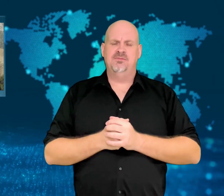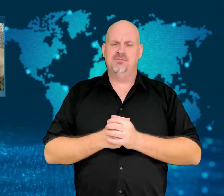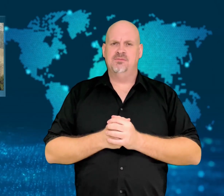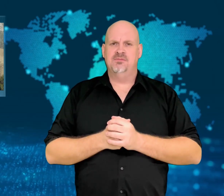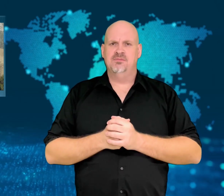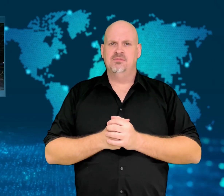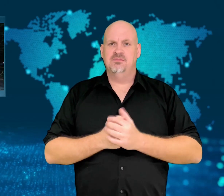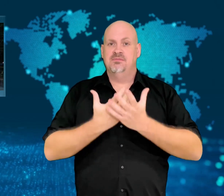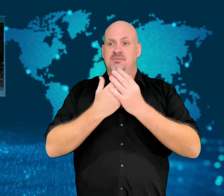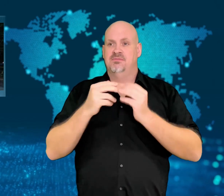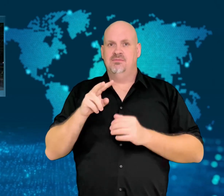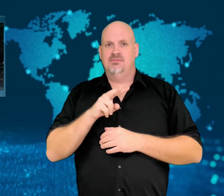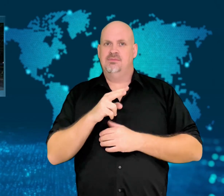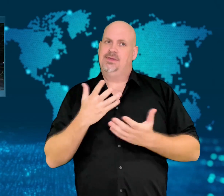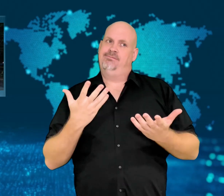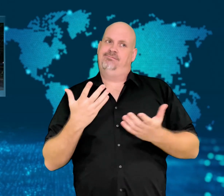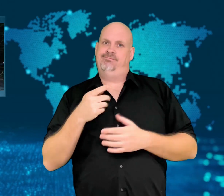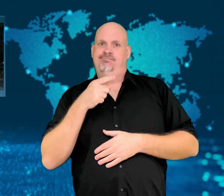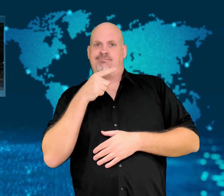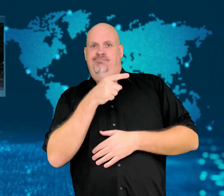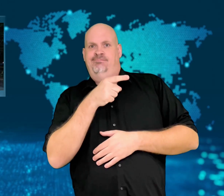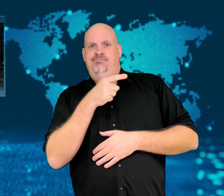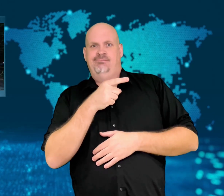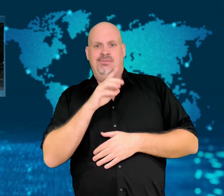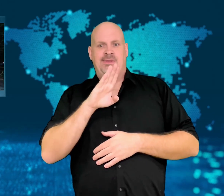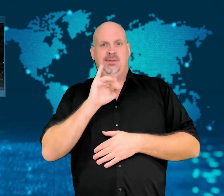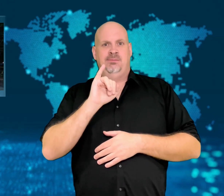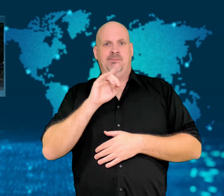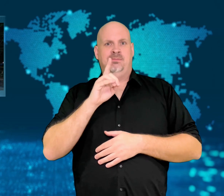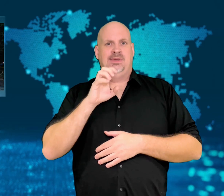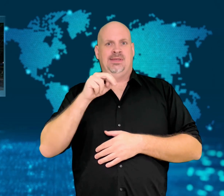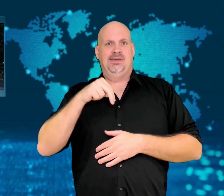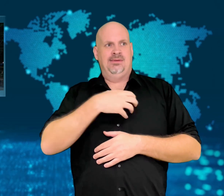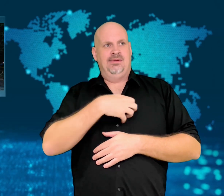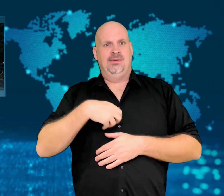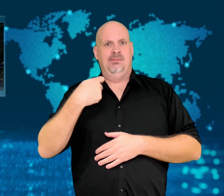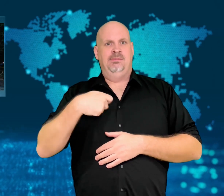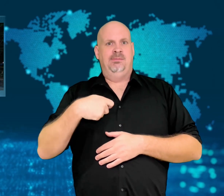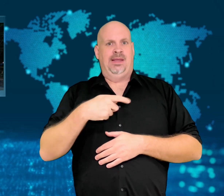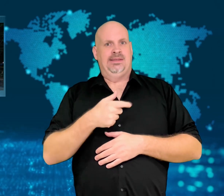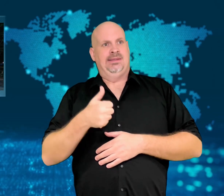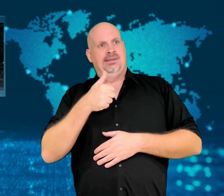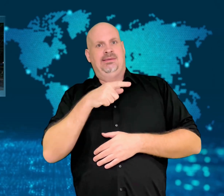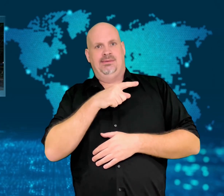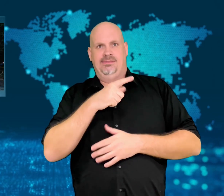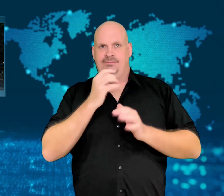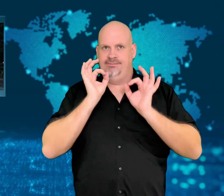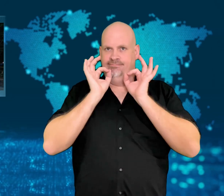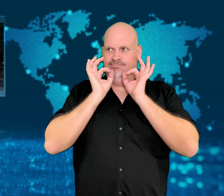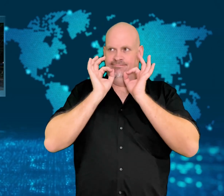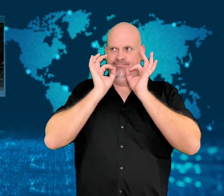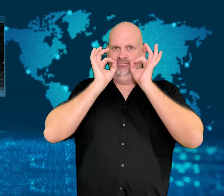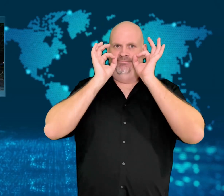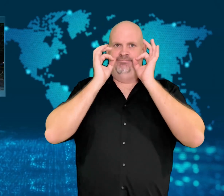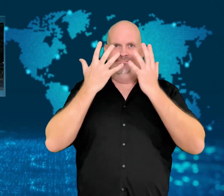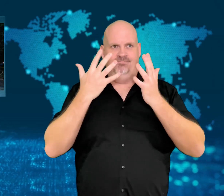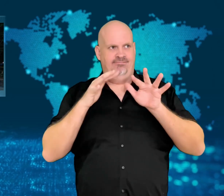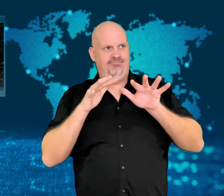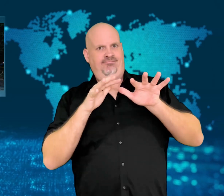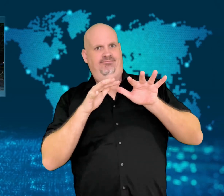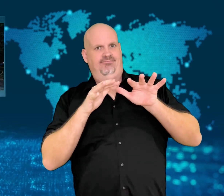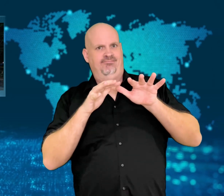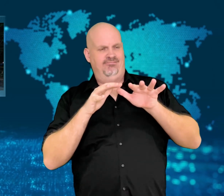Others consider this highly embarrassing for the President since an investigation is